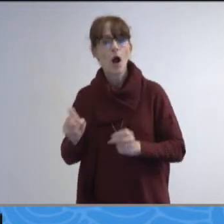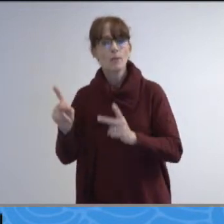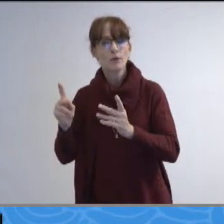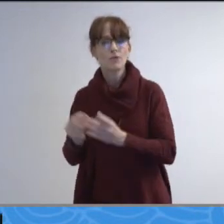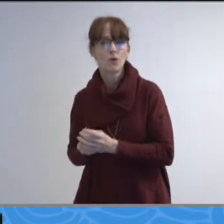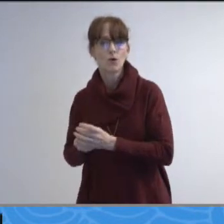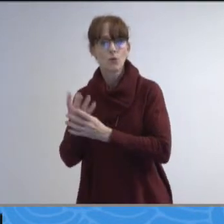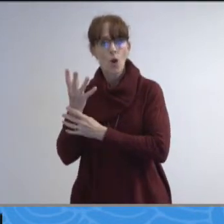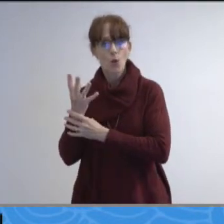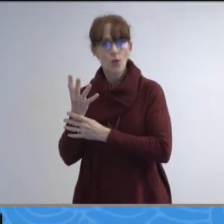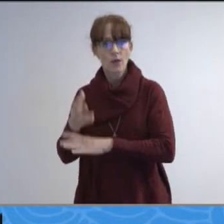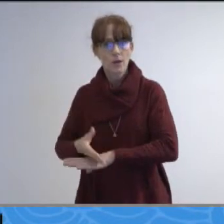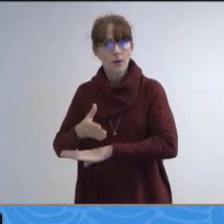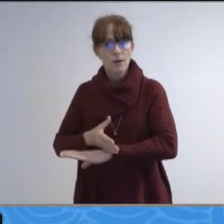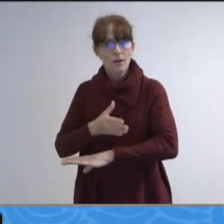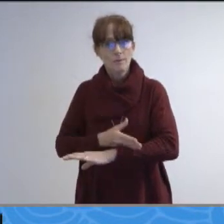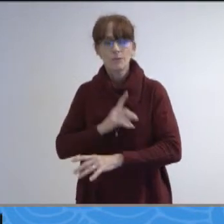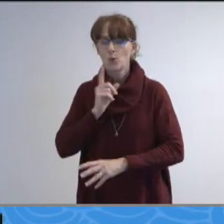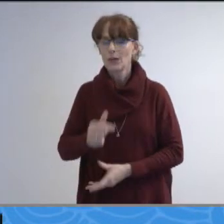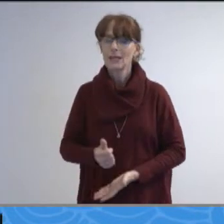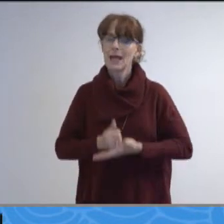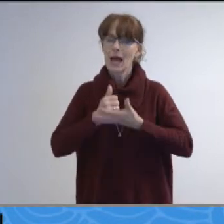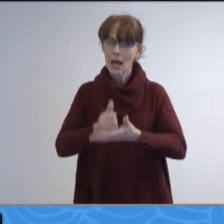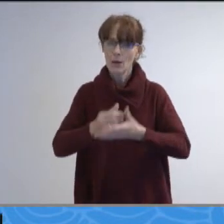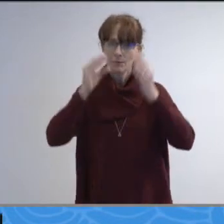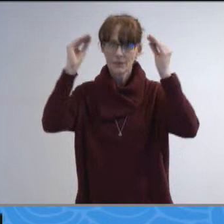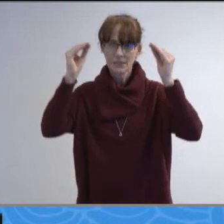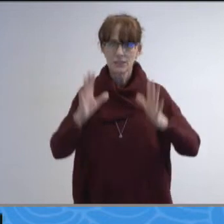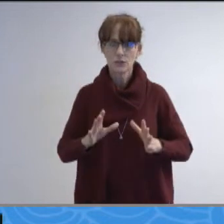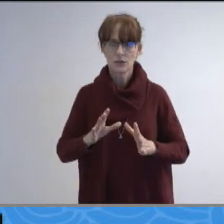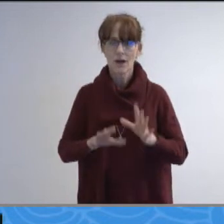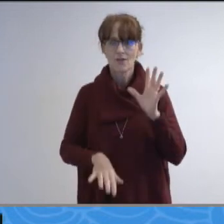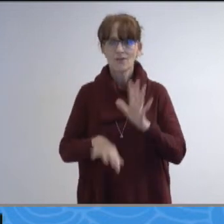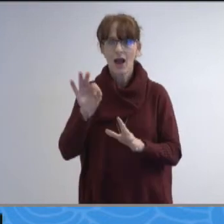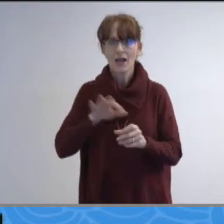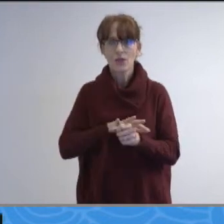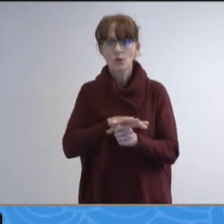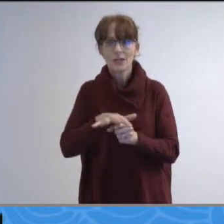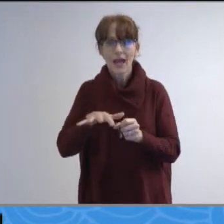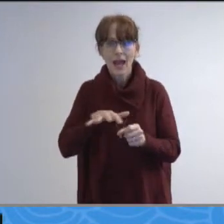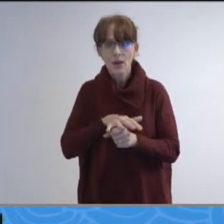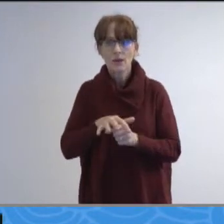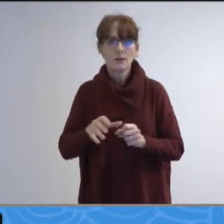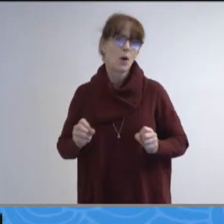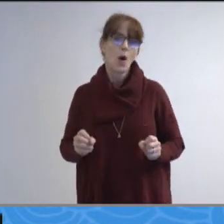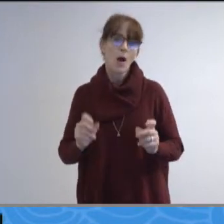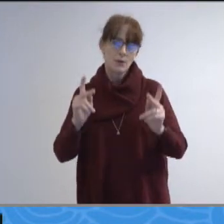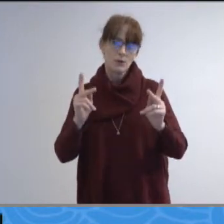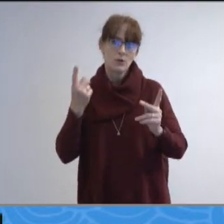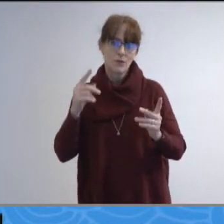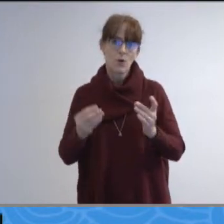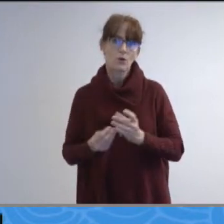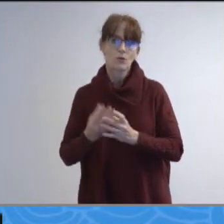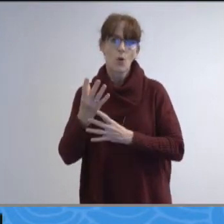So again, it's really to help the teacher pinpoint those areas or opportunities for growth.